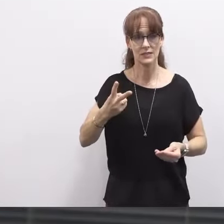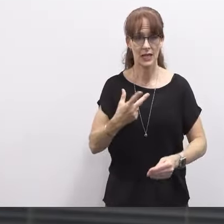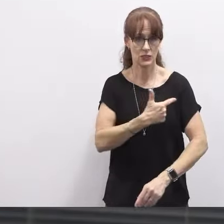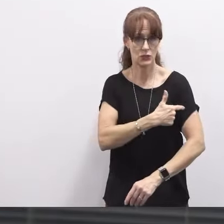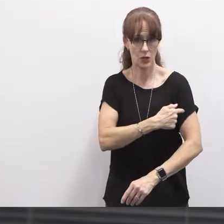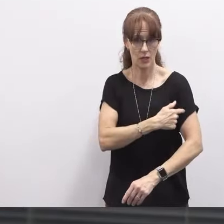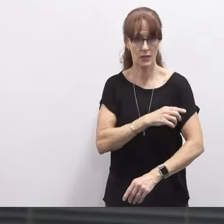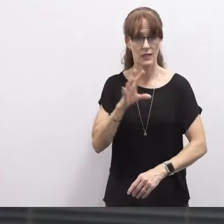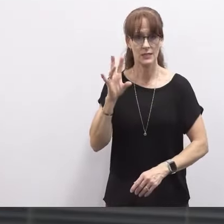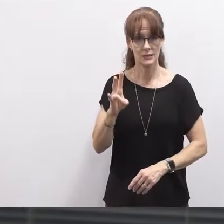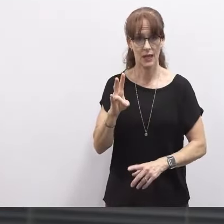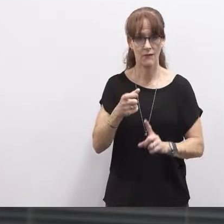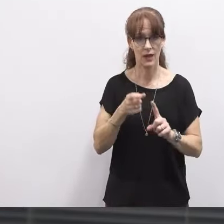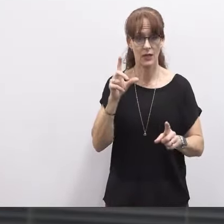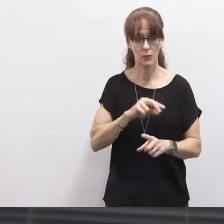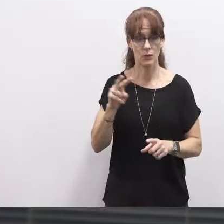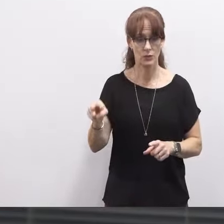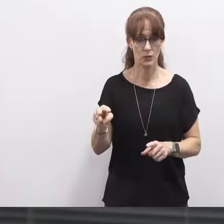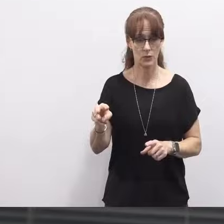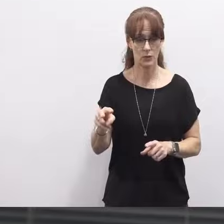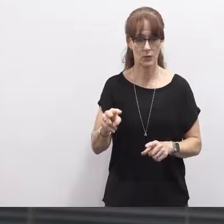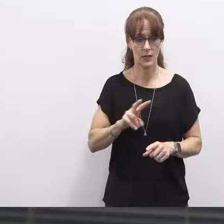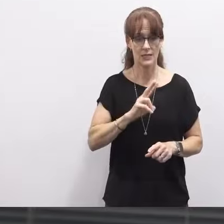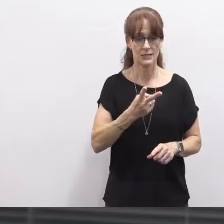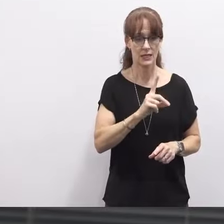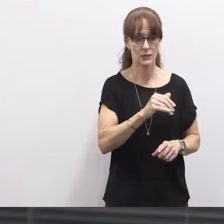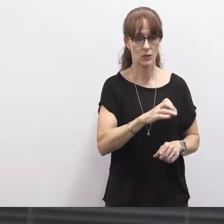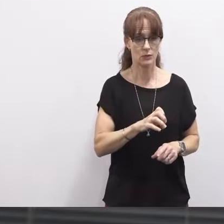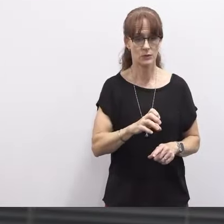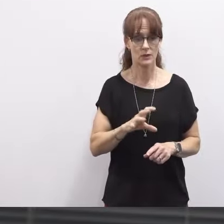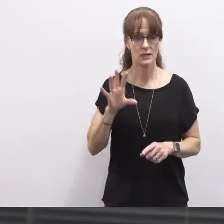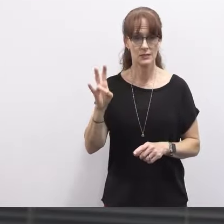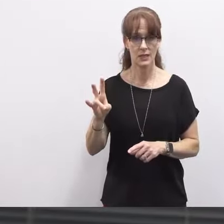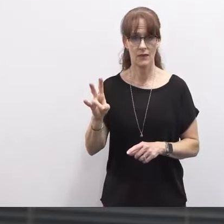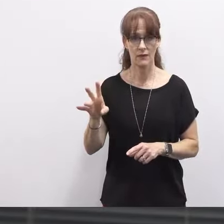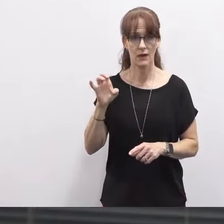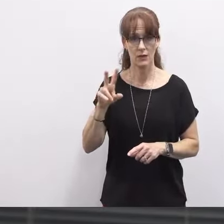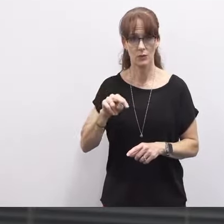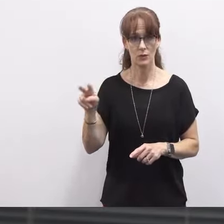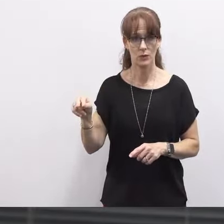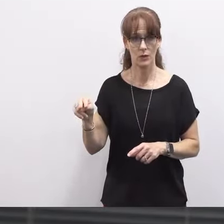722 got the second dose of a vaccine. 722 had got the placebo.